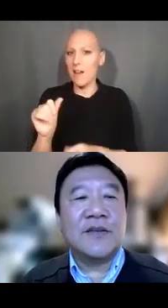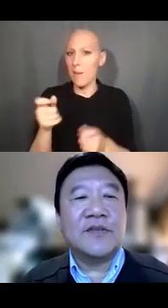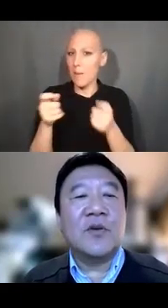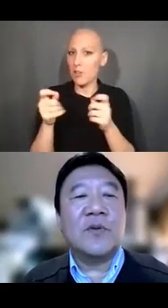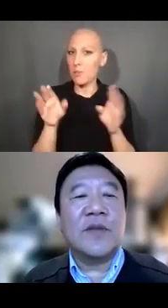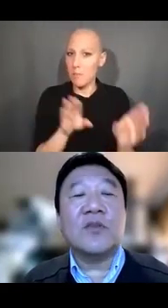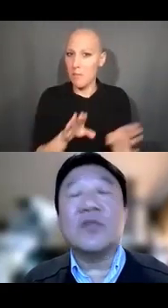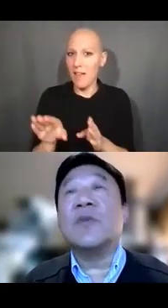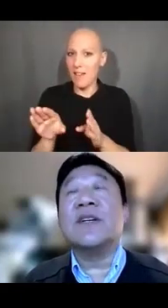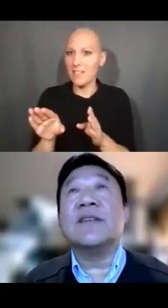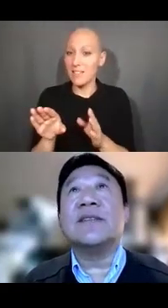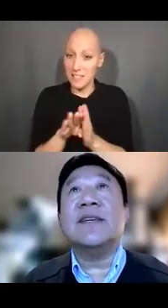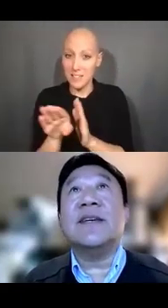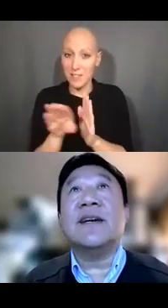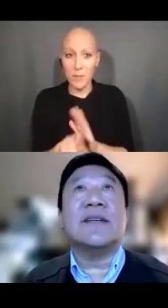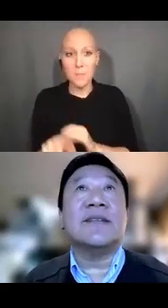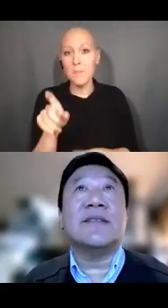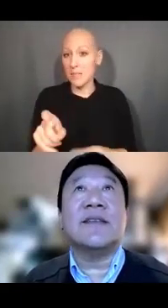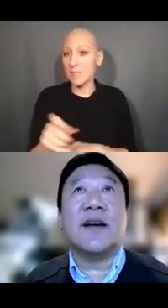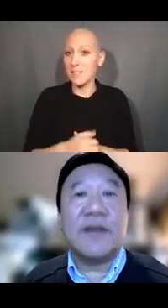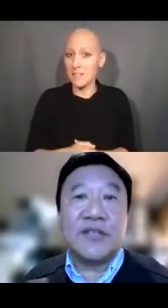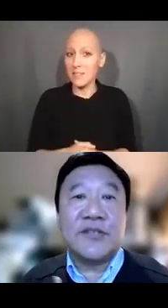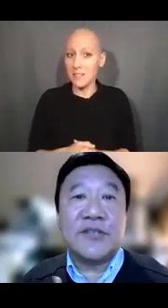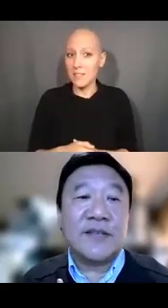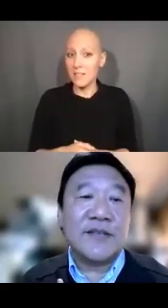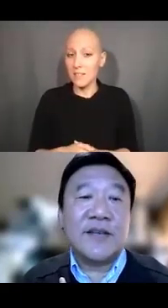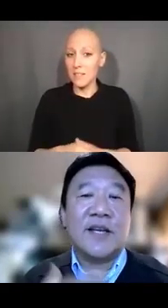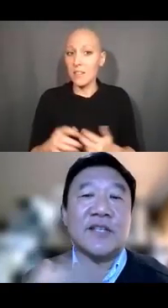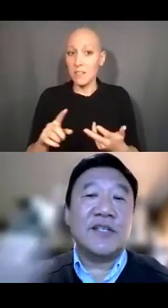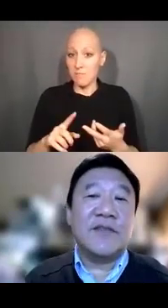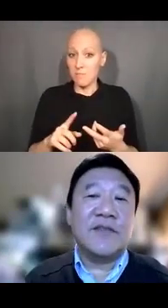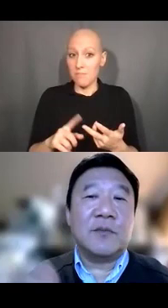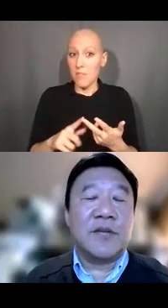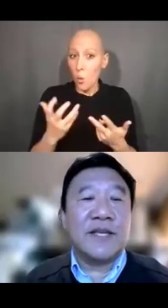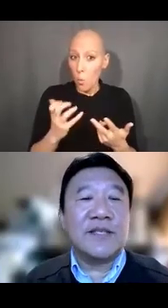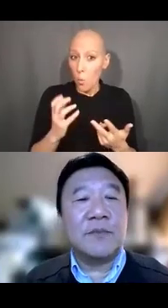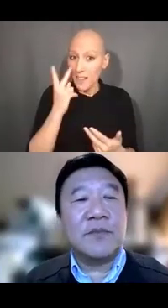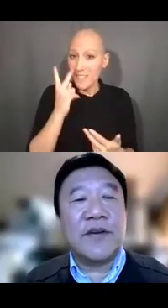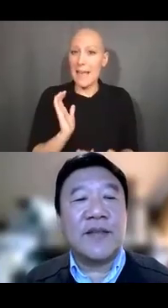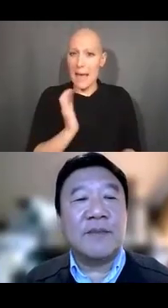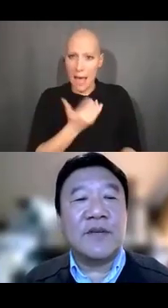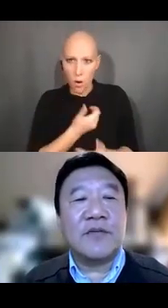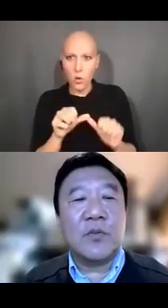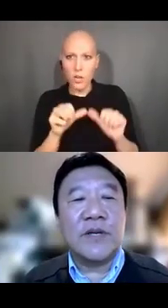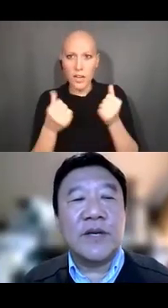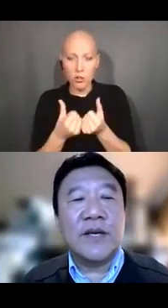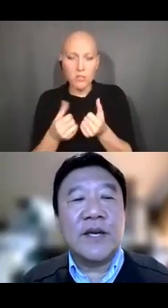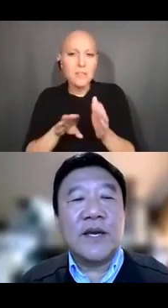So they also wanted to see us, our agencies, actually develop plans and provide them to everyone,